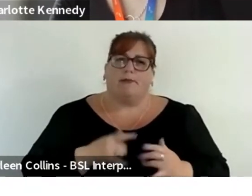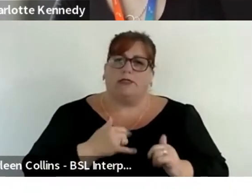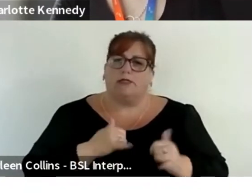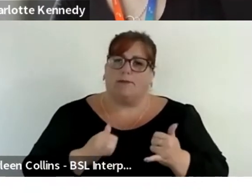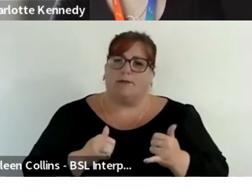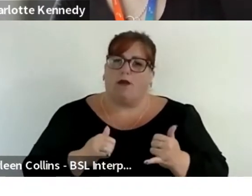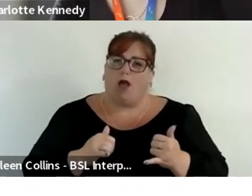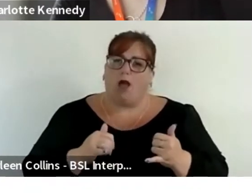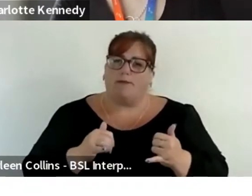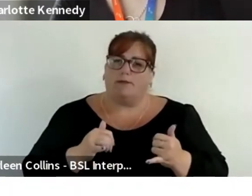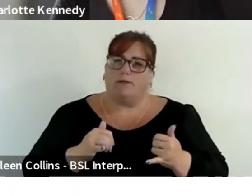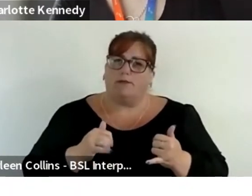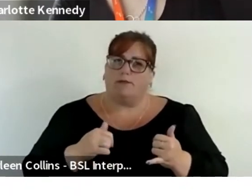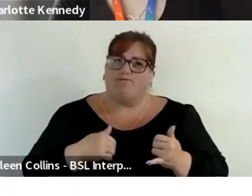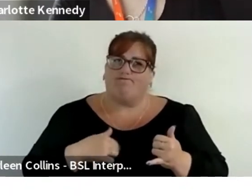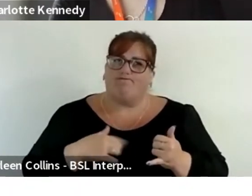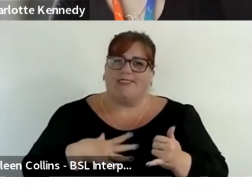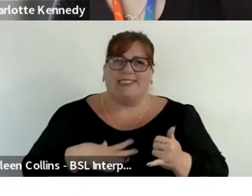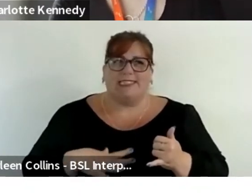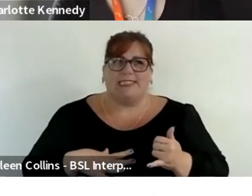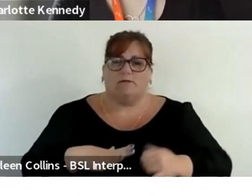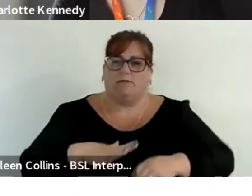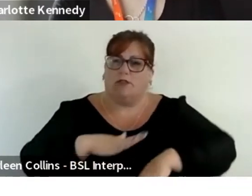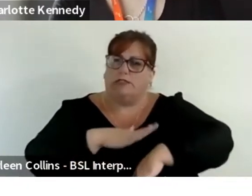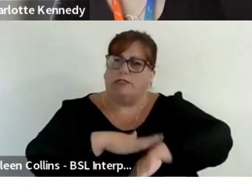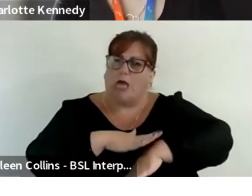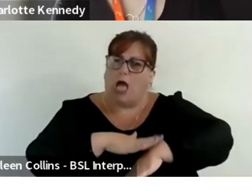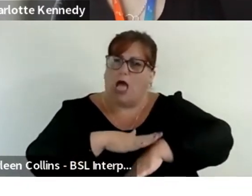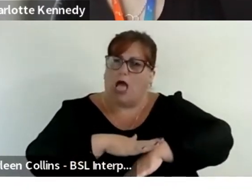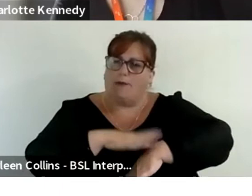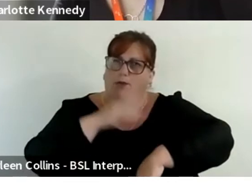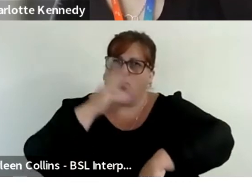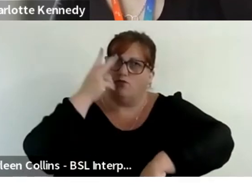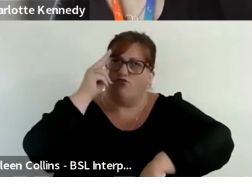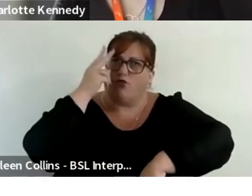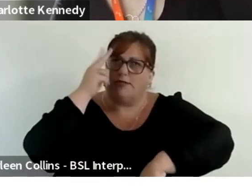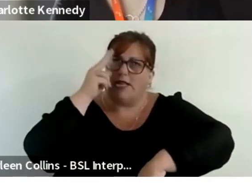So, I try to find out as much about meetings as possible before hand,